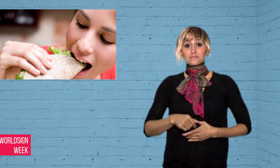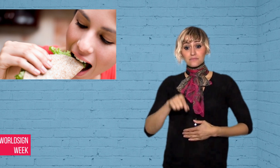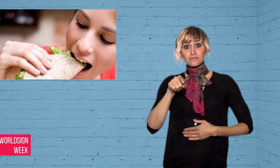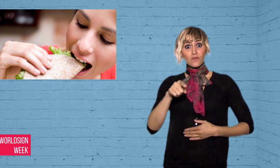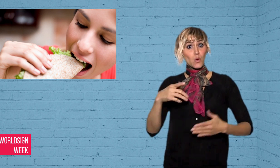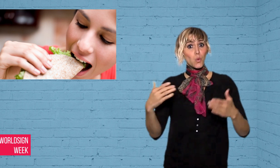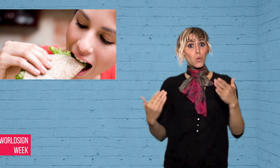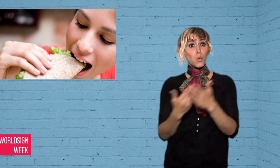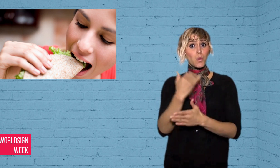technology!